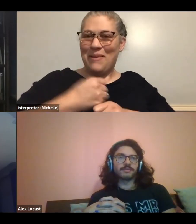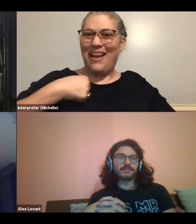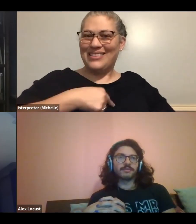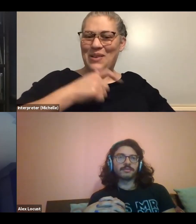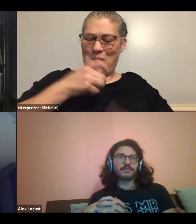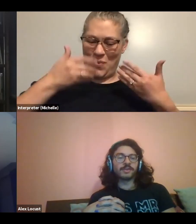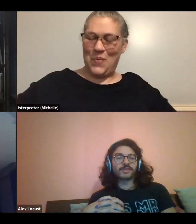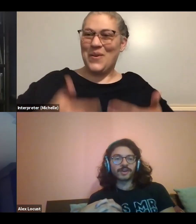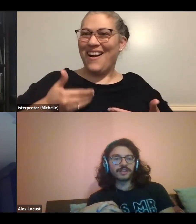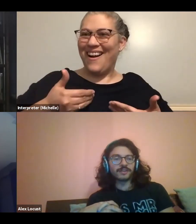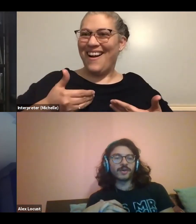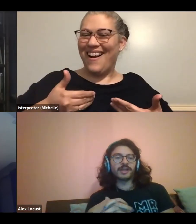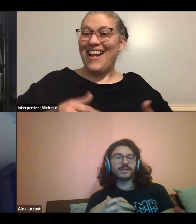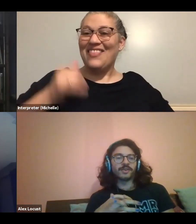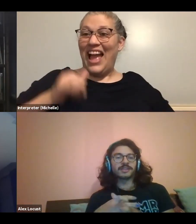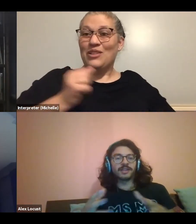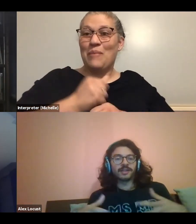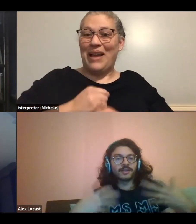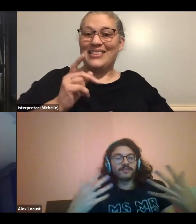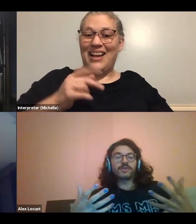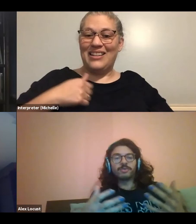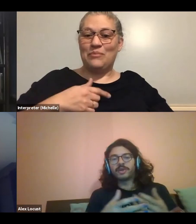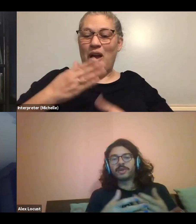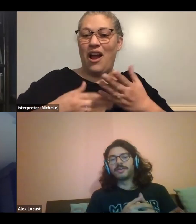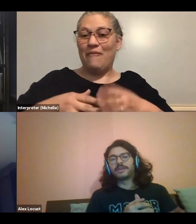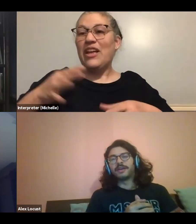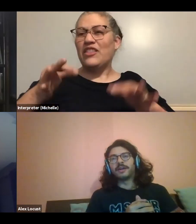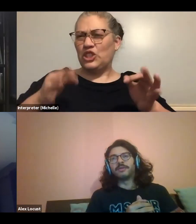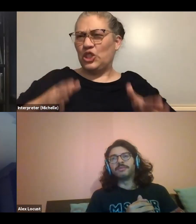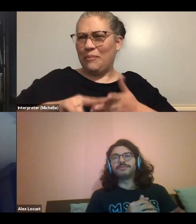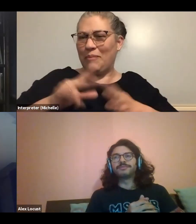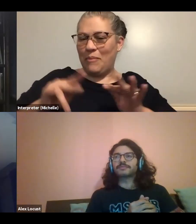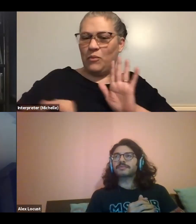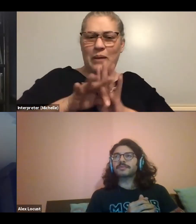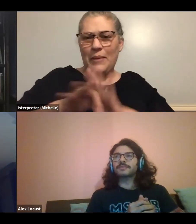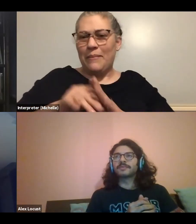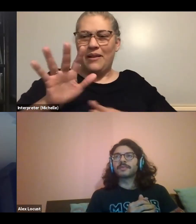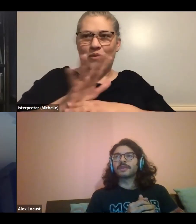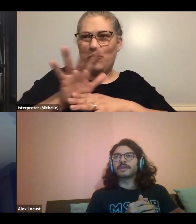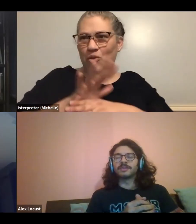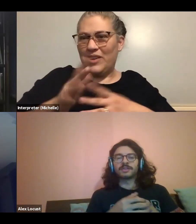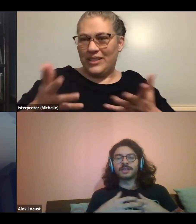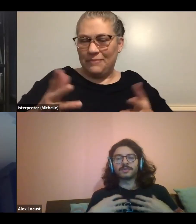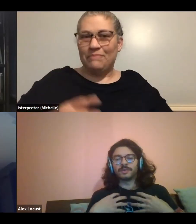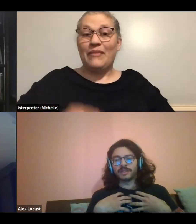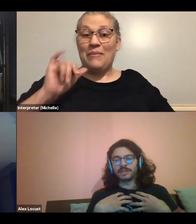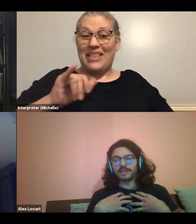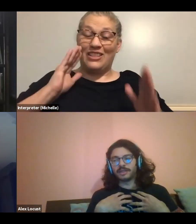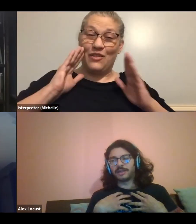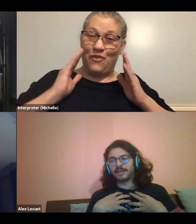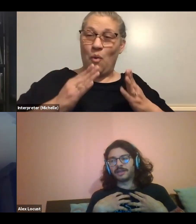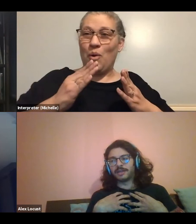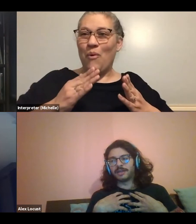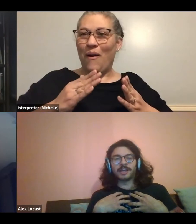Alex Locust: Is is really again it's not like we're the diversity higher right like that's why we're there and then it's about.